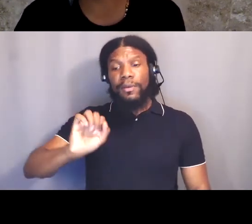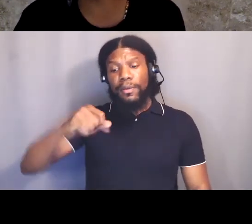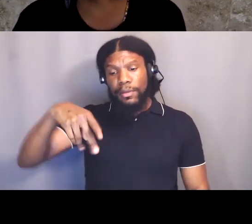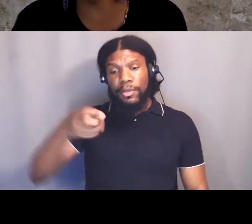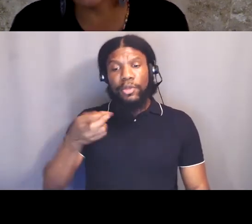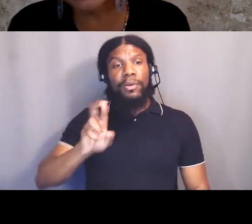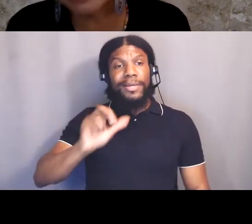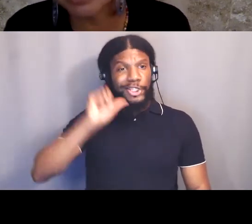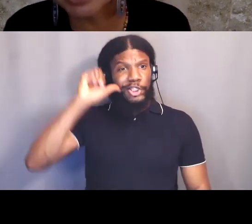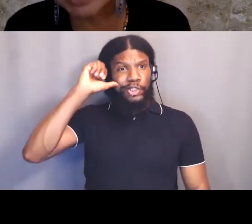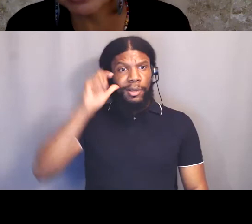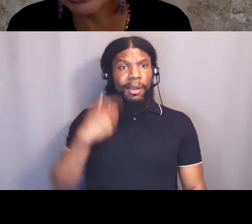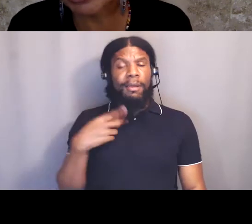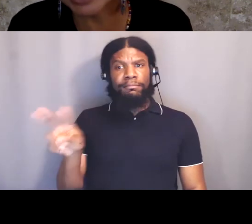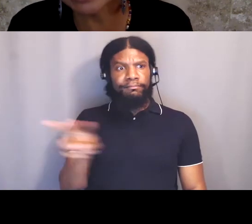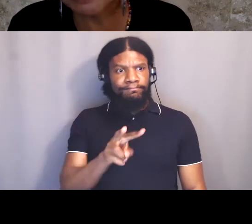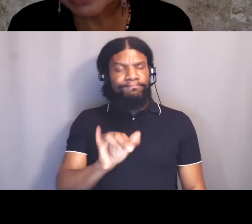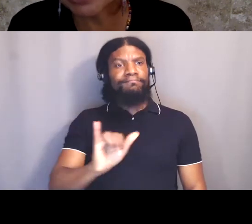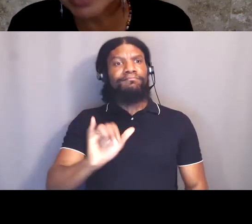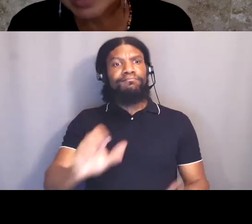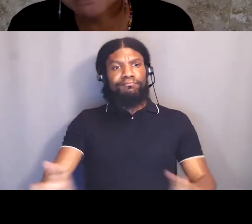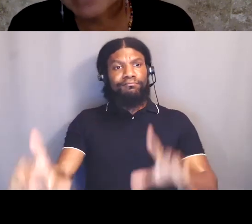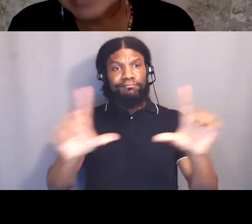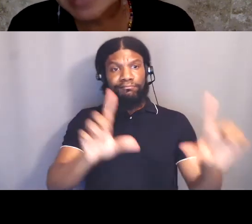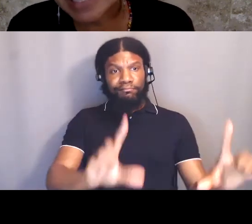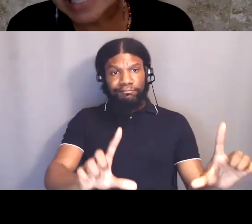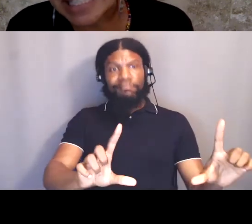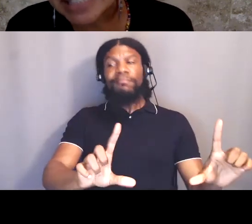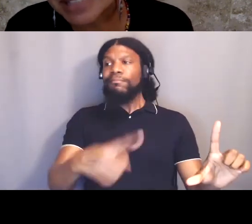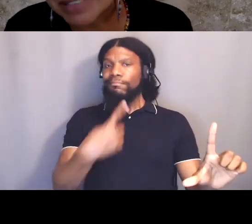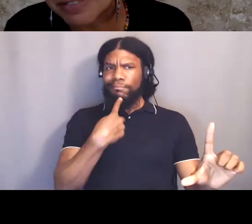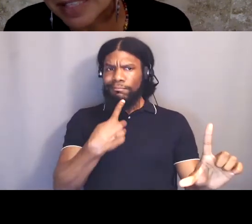to donate to Darnella Frazier's peace and healing fund.